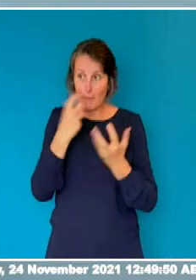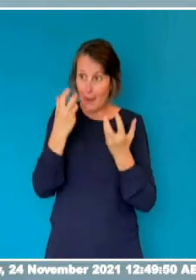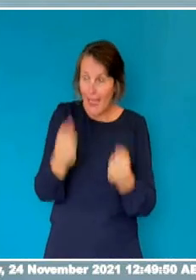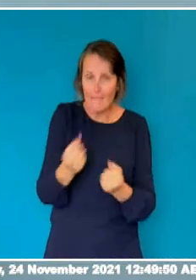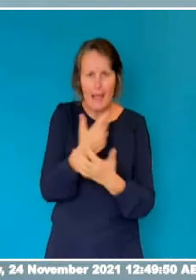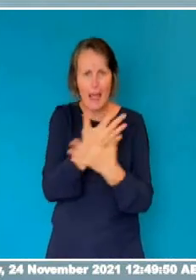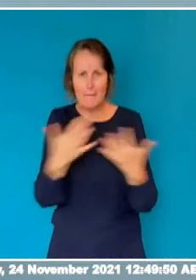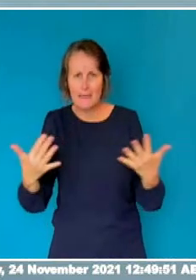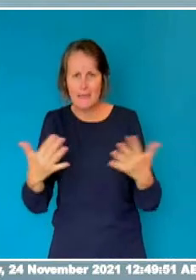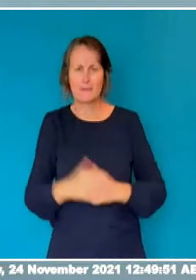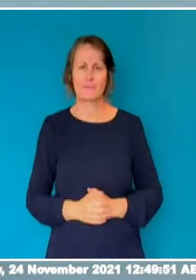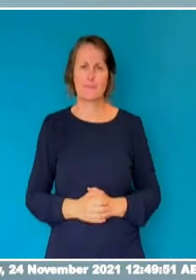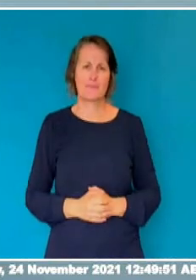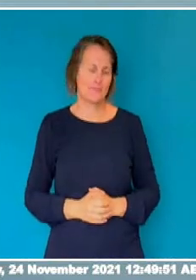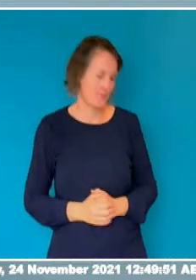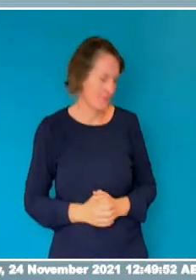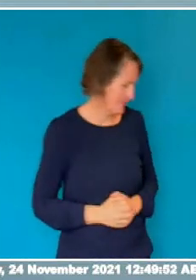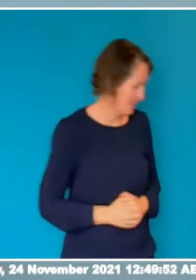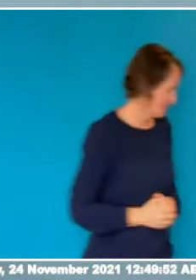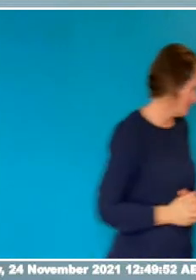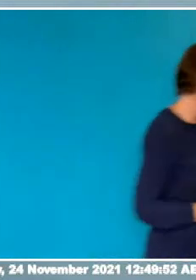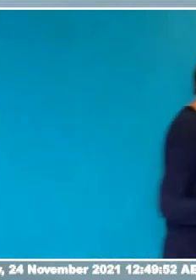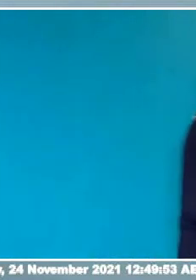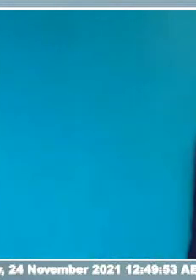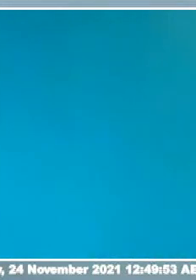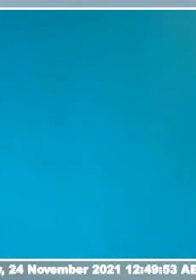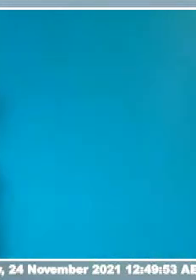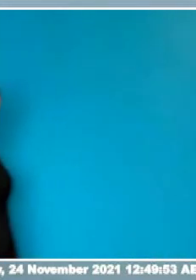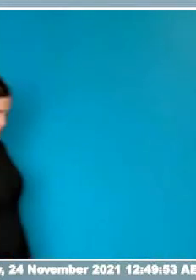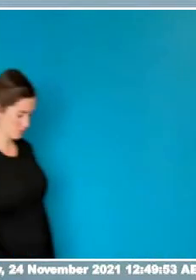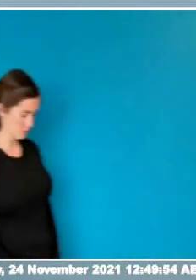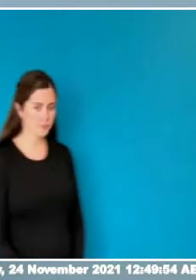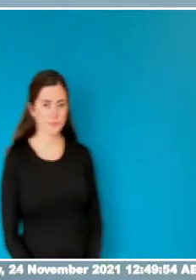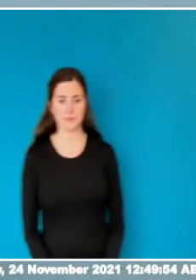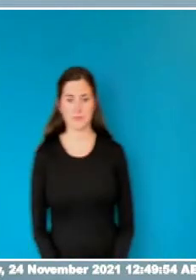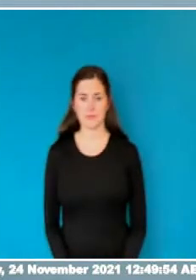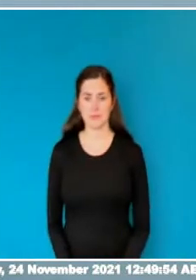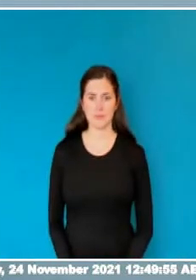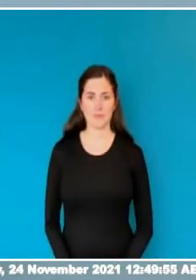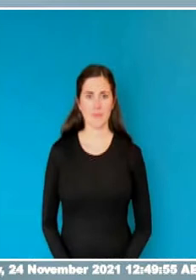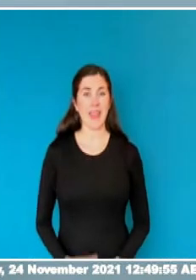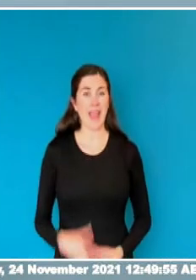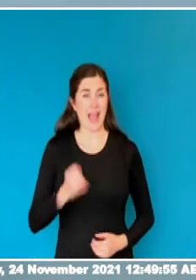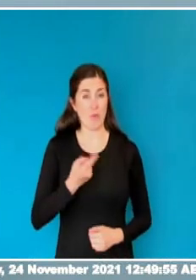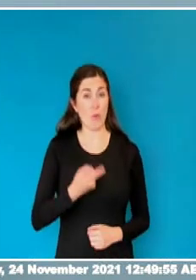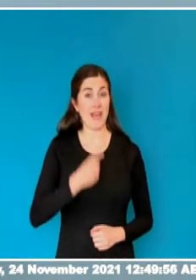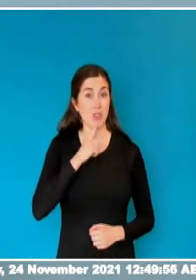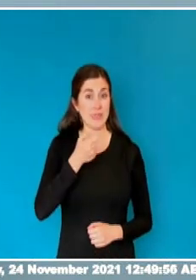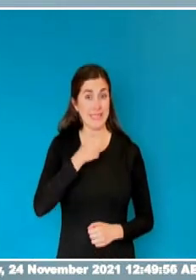So noting they are voluntary, we have 164 staff who currently identify as having a disability.